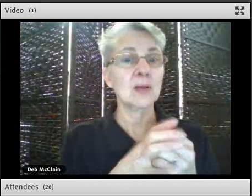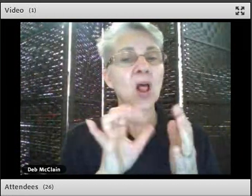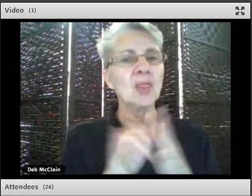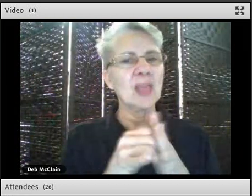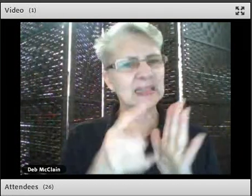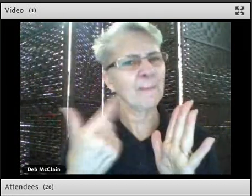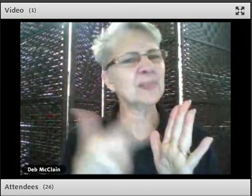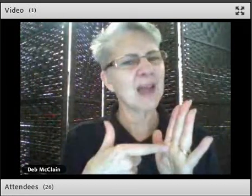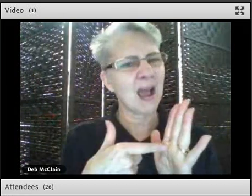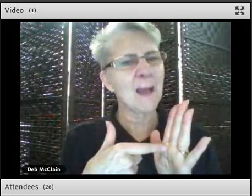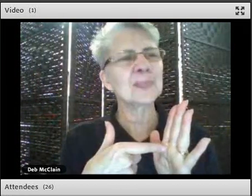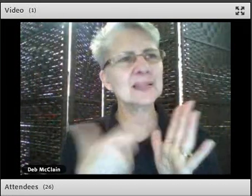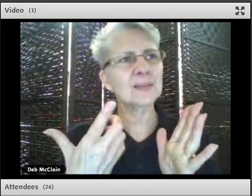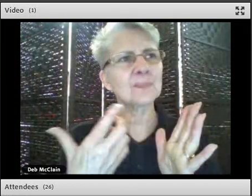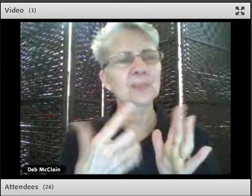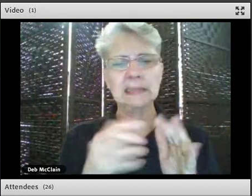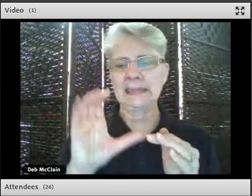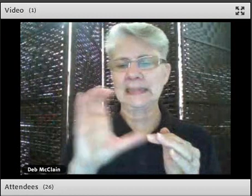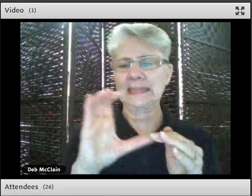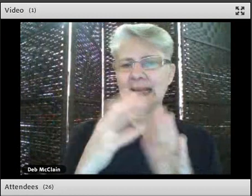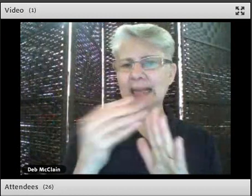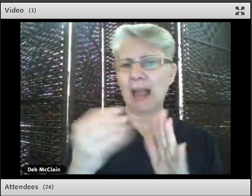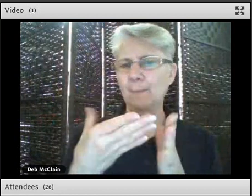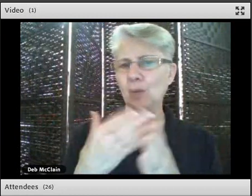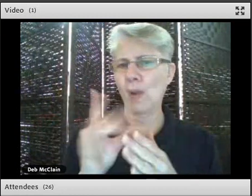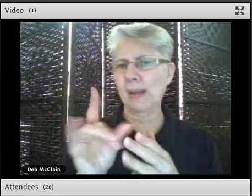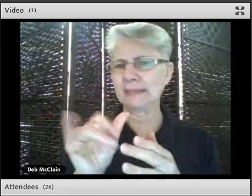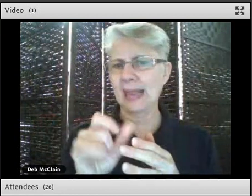than the "P" copyright date, and that's okay.